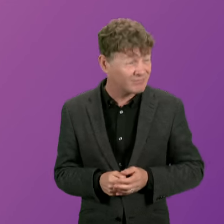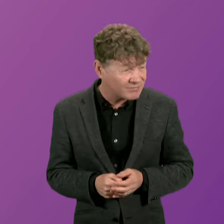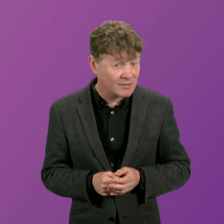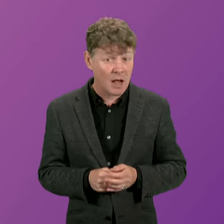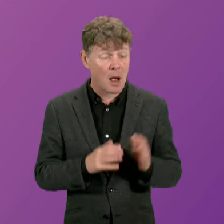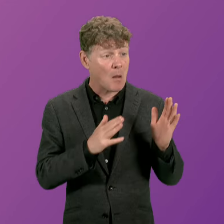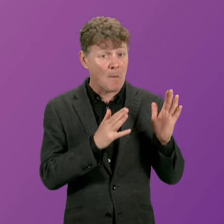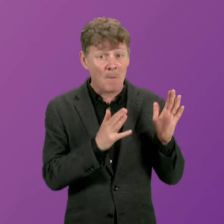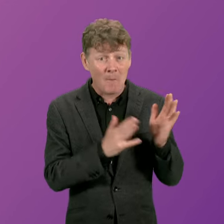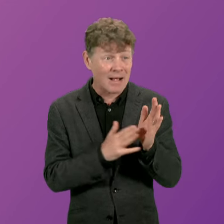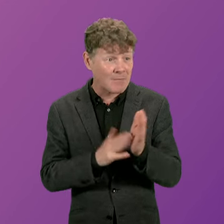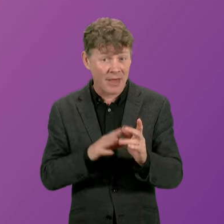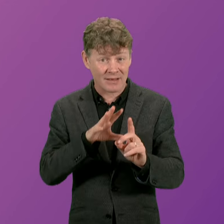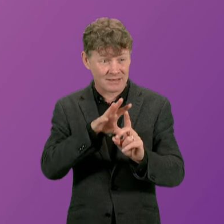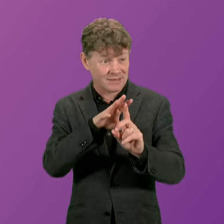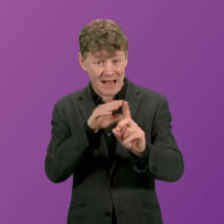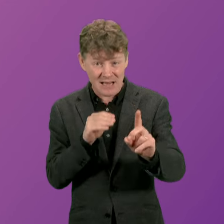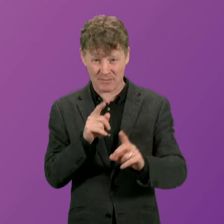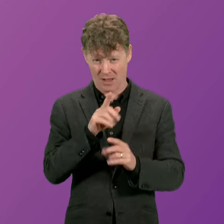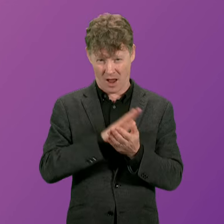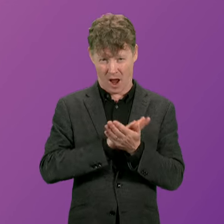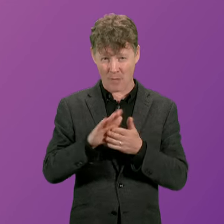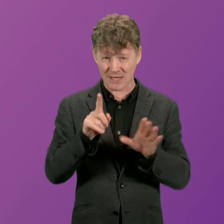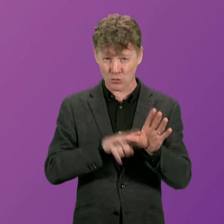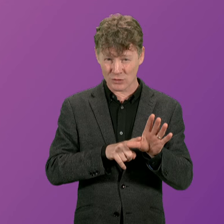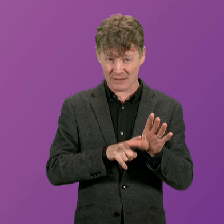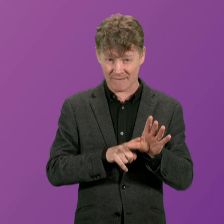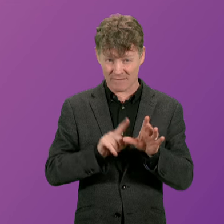What about the example that Humza Yousaf set when he stood by him? What about the example that John